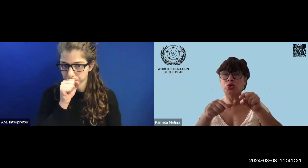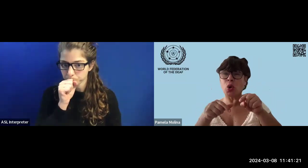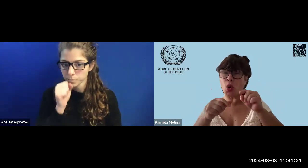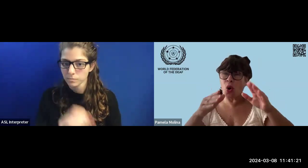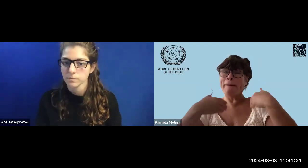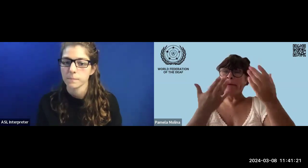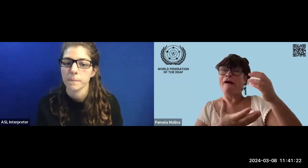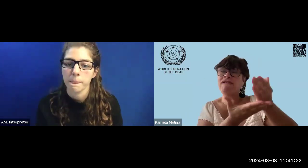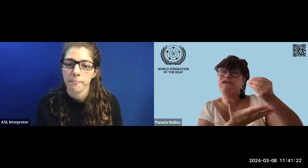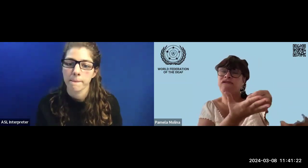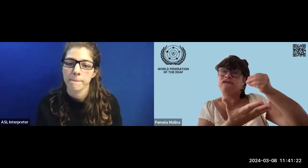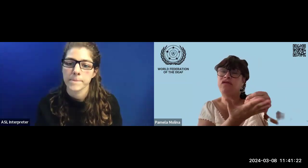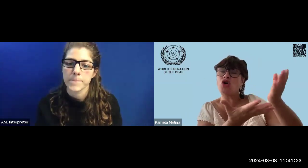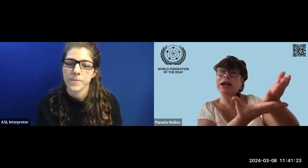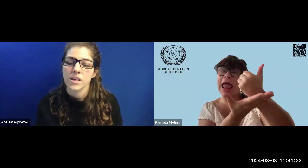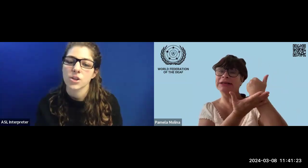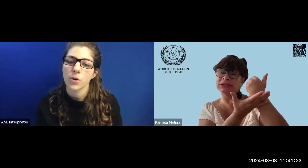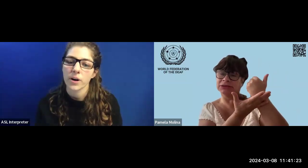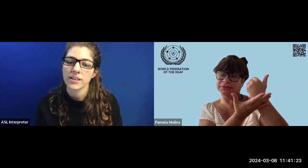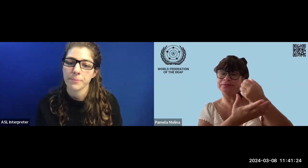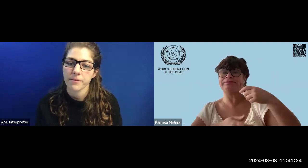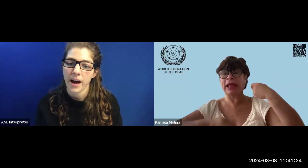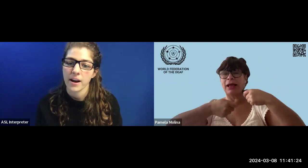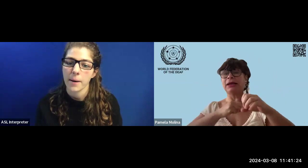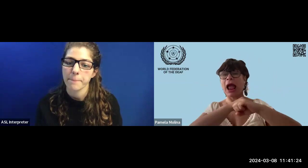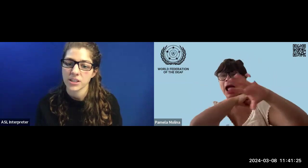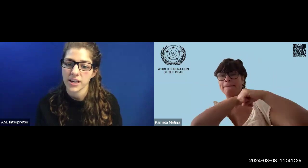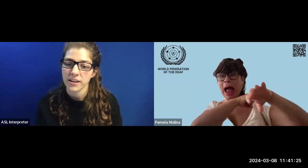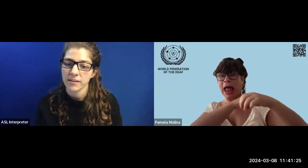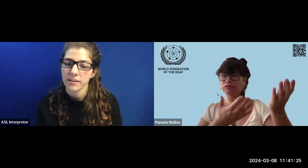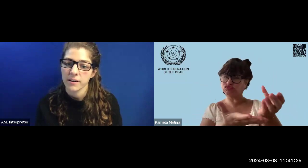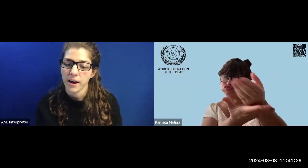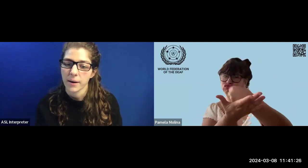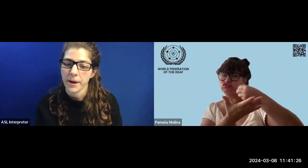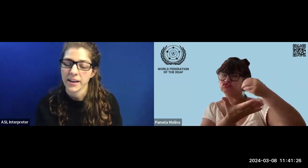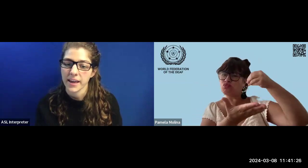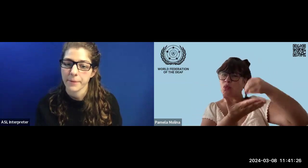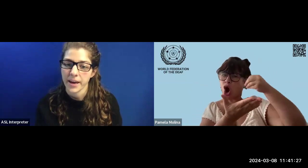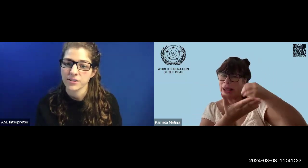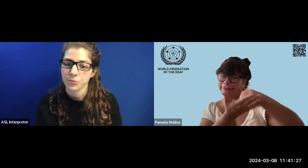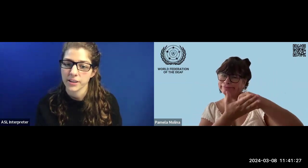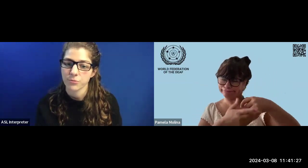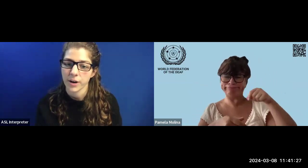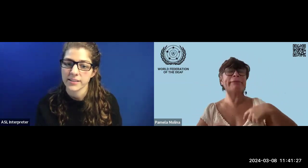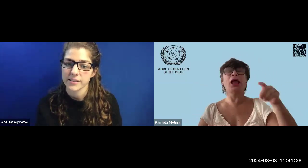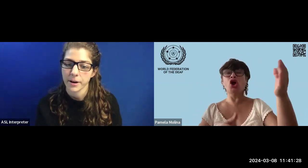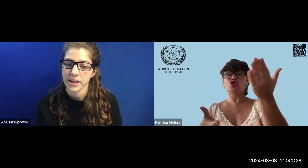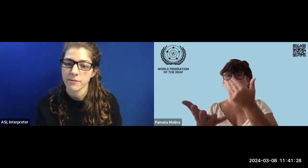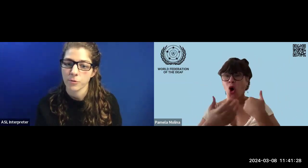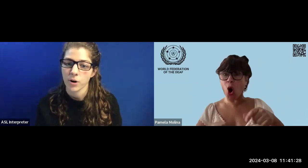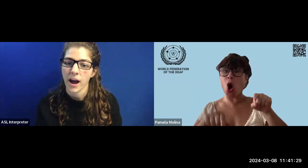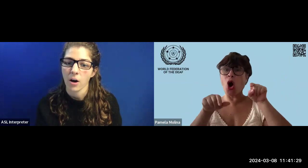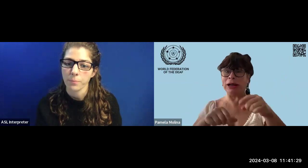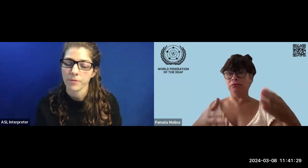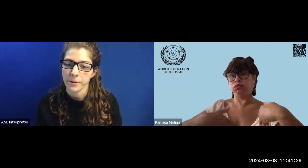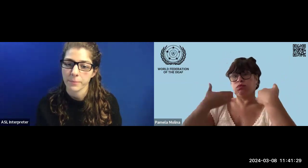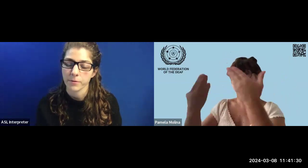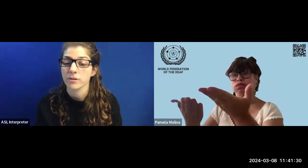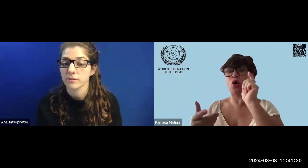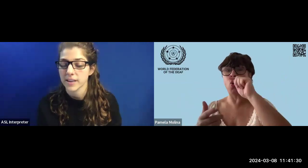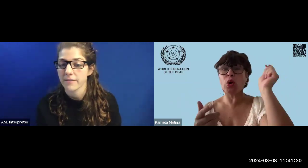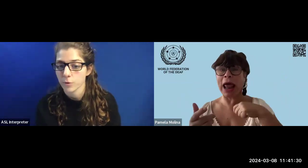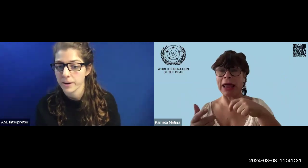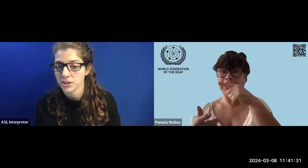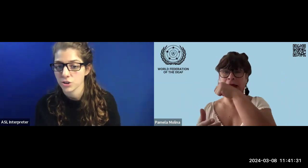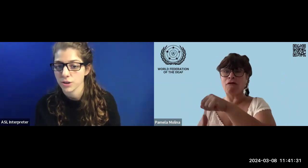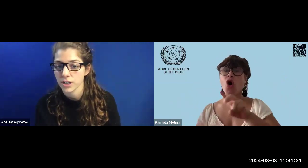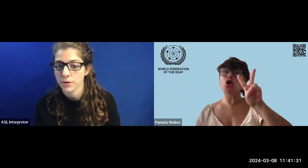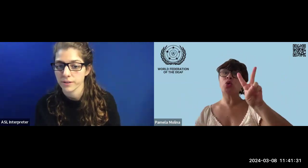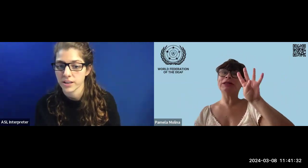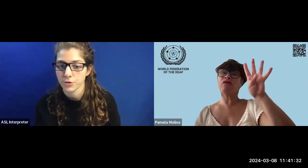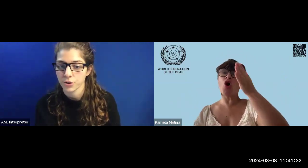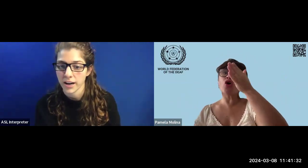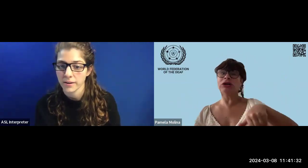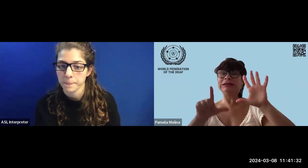So we wanted to provide a budget and a campaign to really raise some money for help for deaf women and children who were fleeing Ukraine.